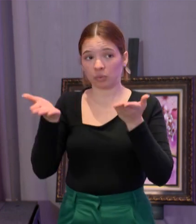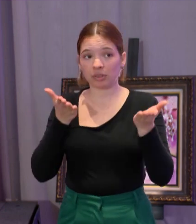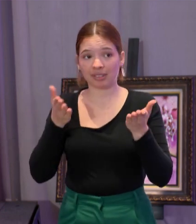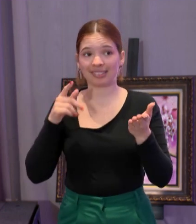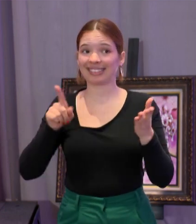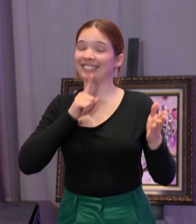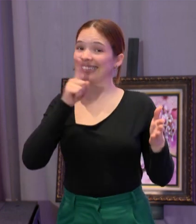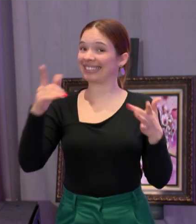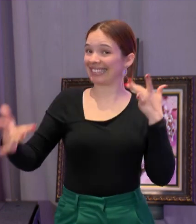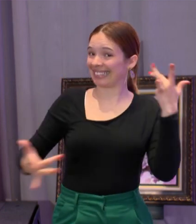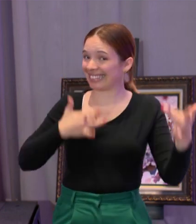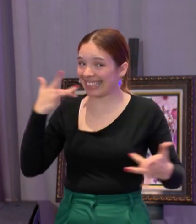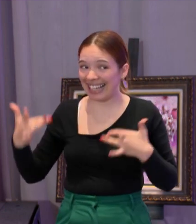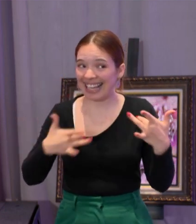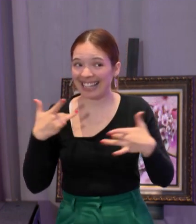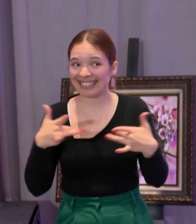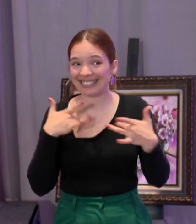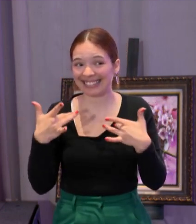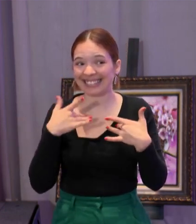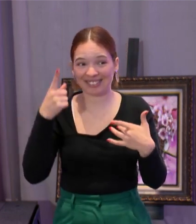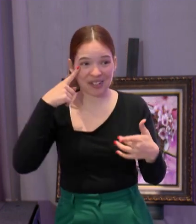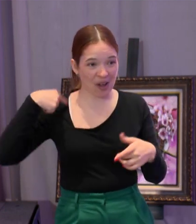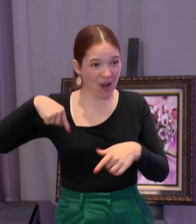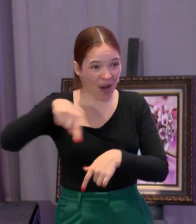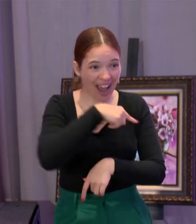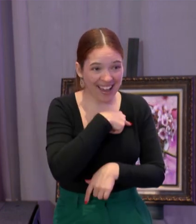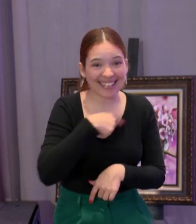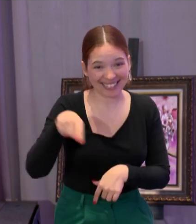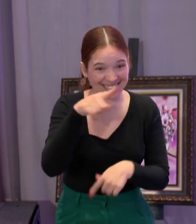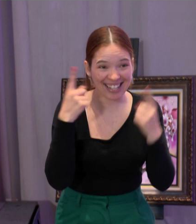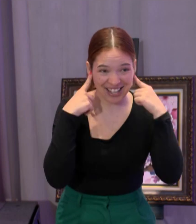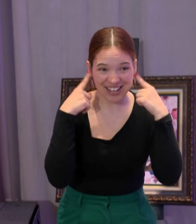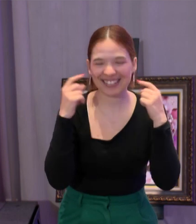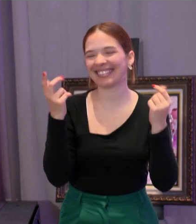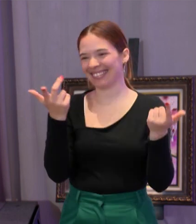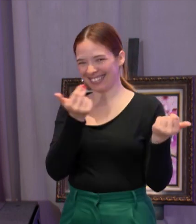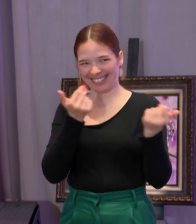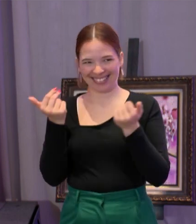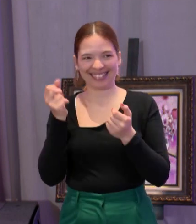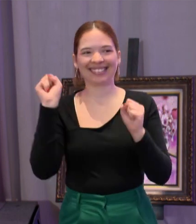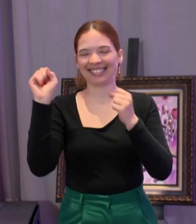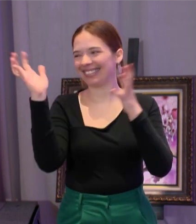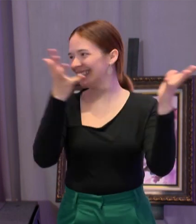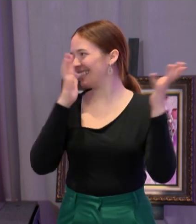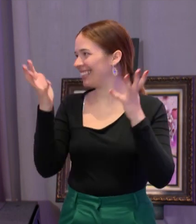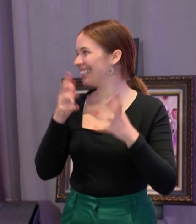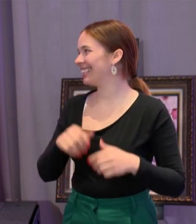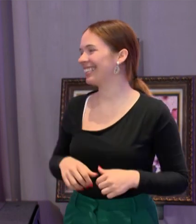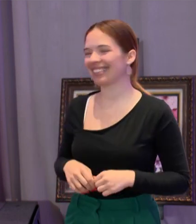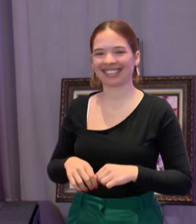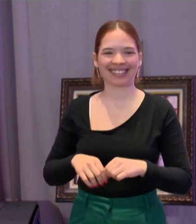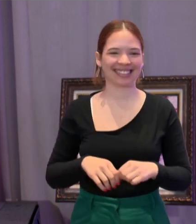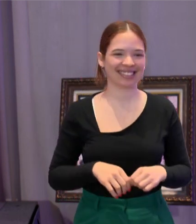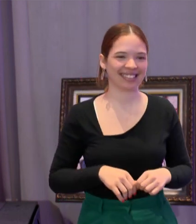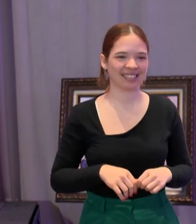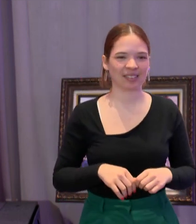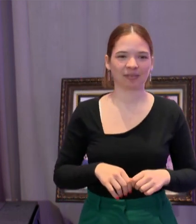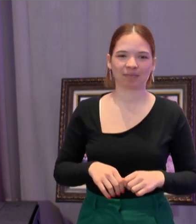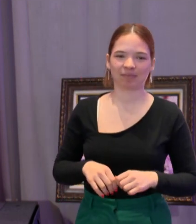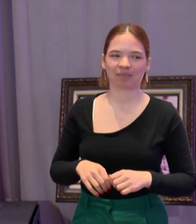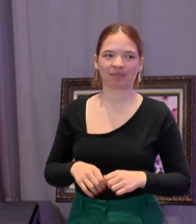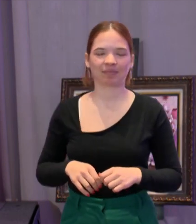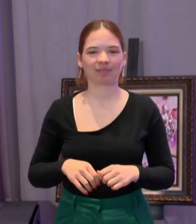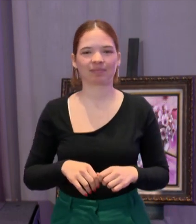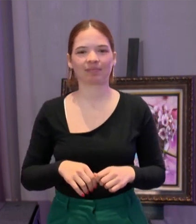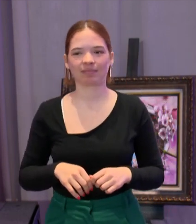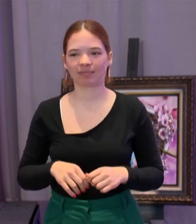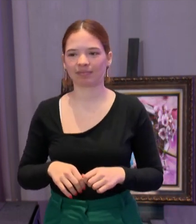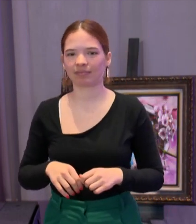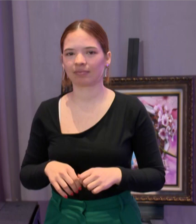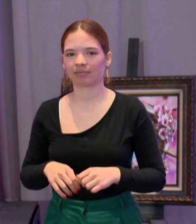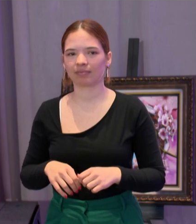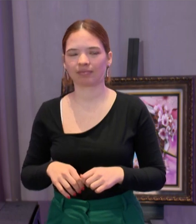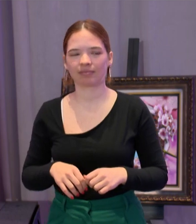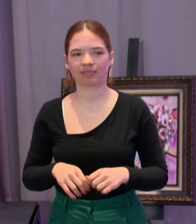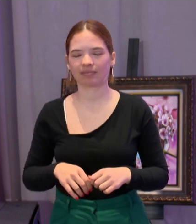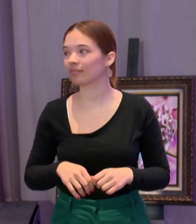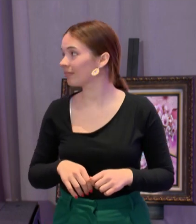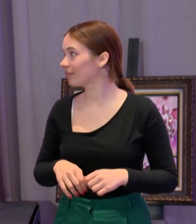HERE.